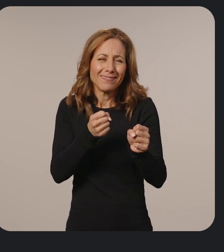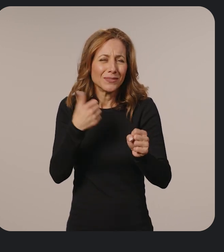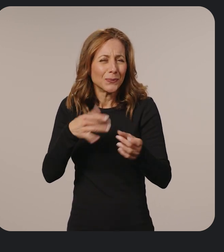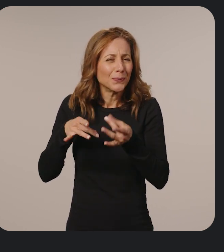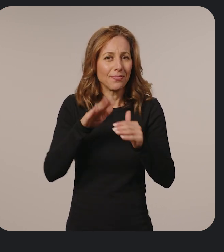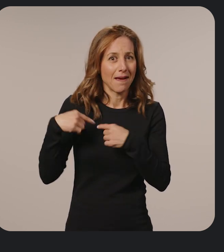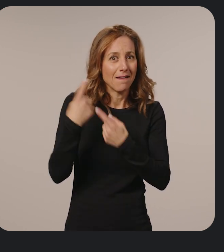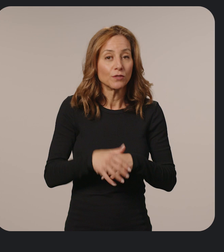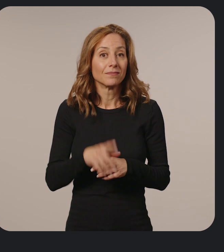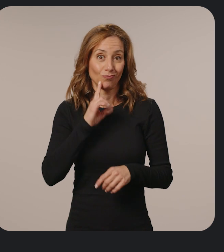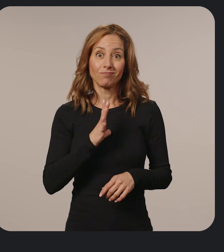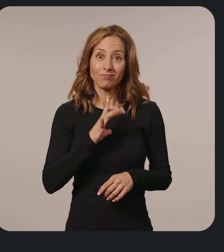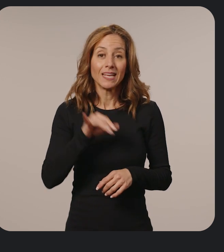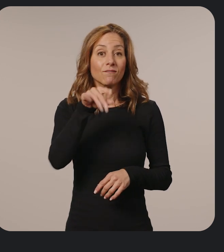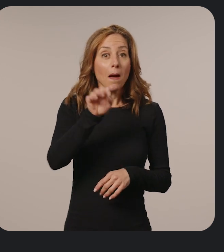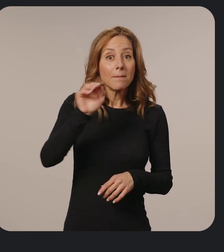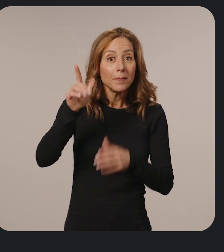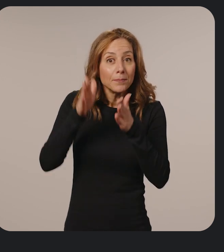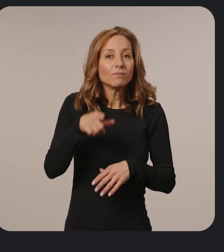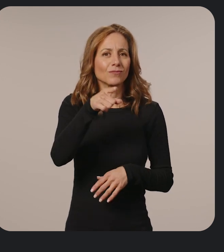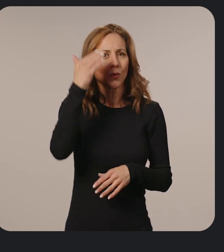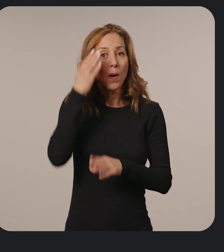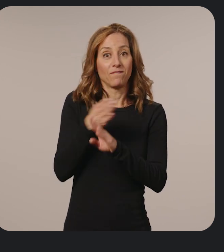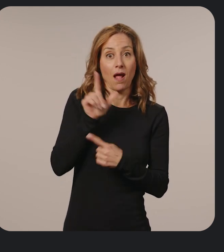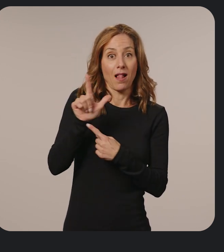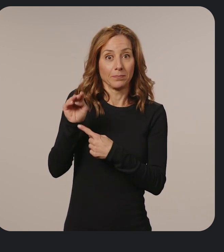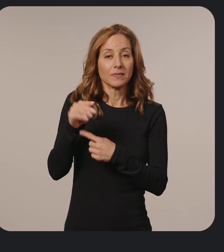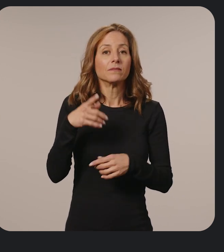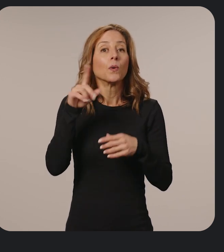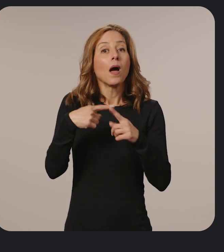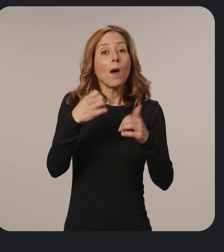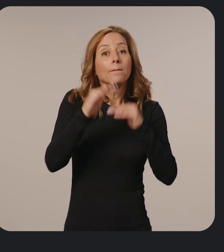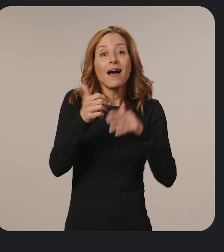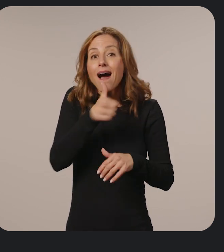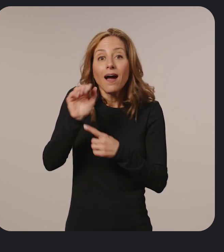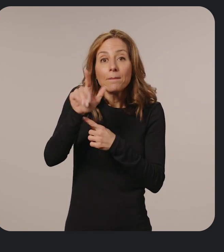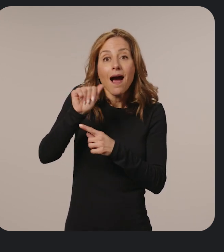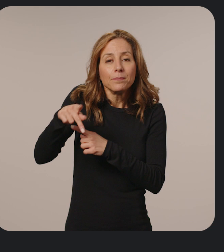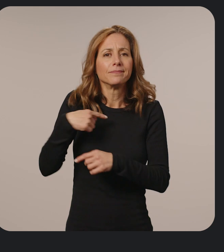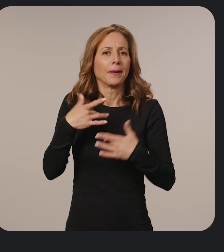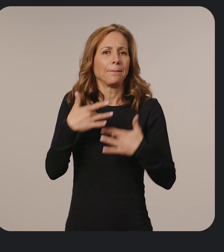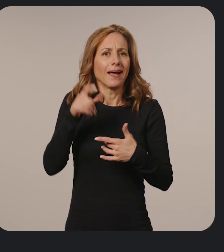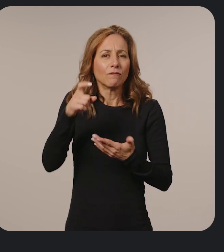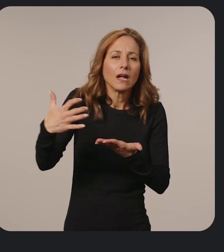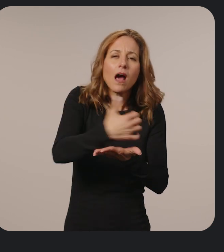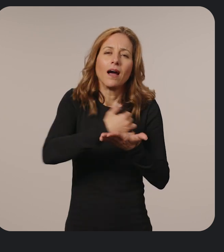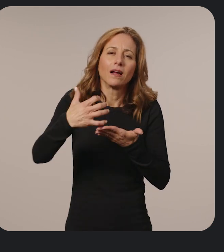If you're an ML person, you know that before LLMs, whenever we wanted to build any kind of ML-powered application, we typically needed to collect thousands